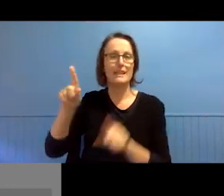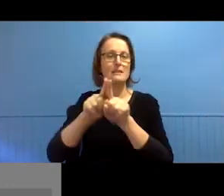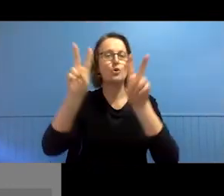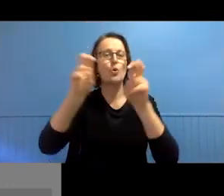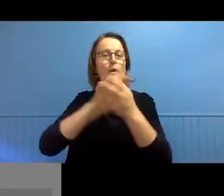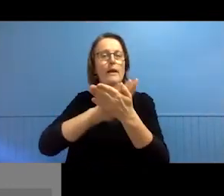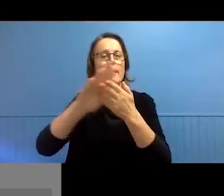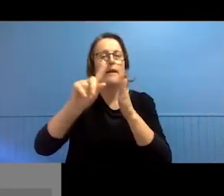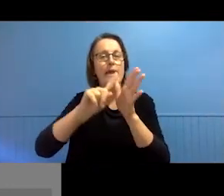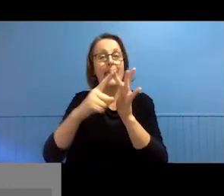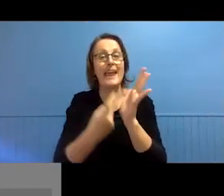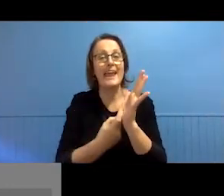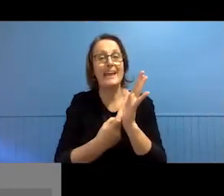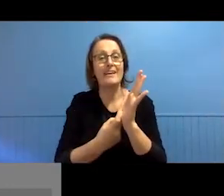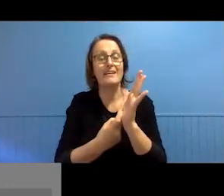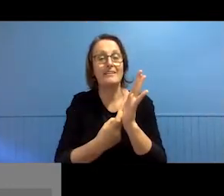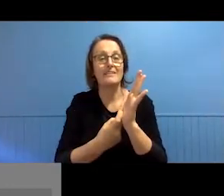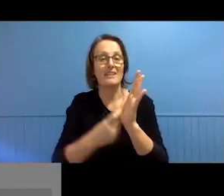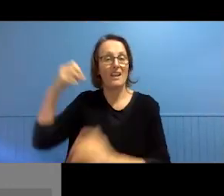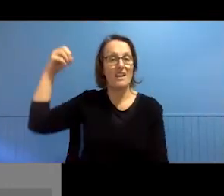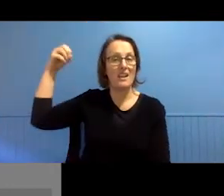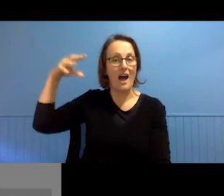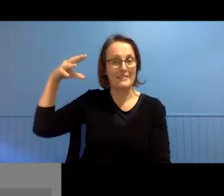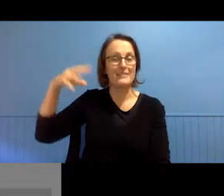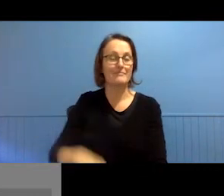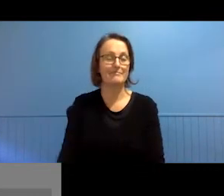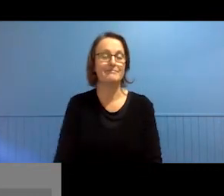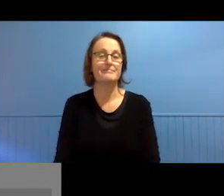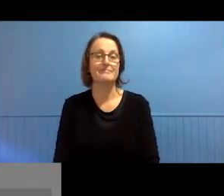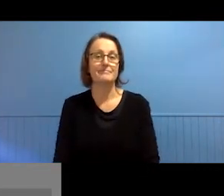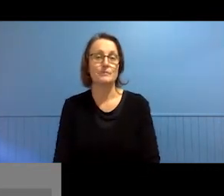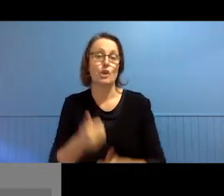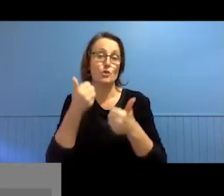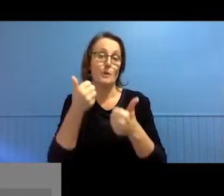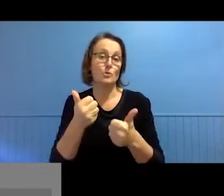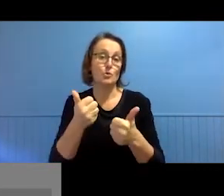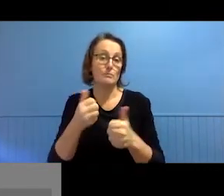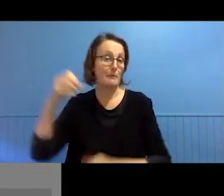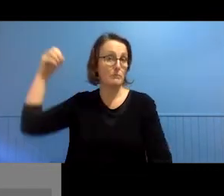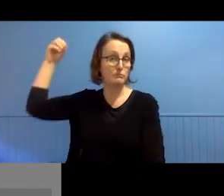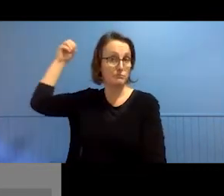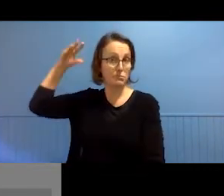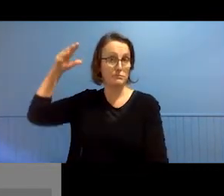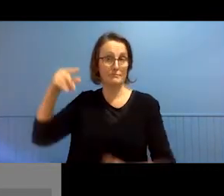instances as well because it creates a little bit of a faint glow behind you and good to have this directly behind the subject or off to one